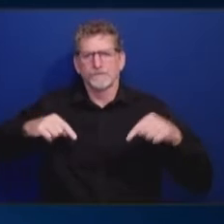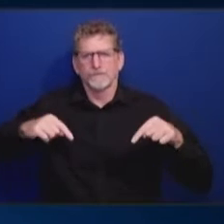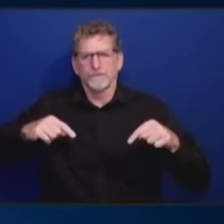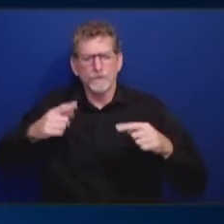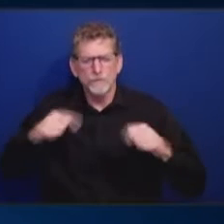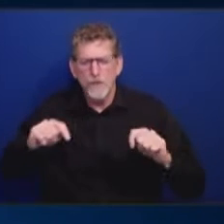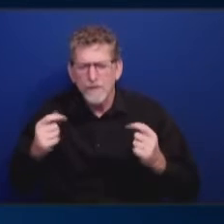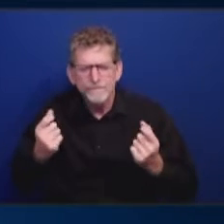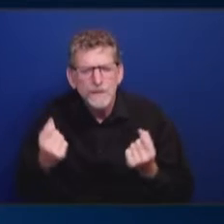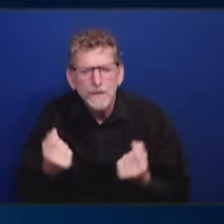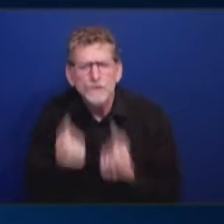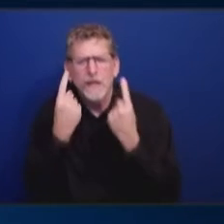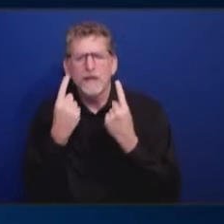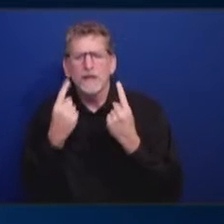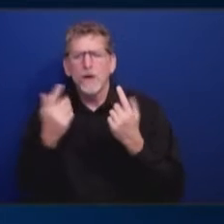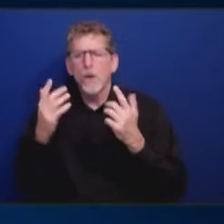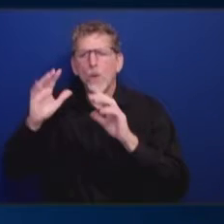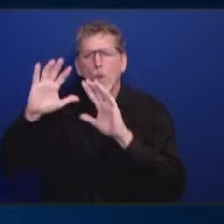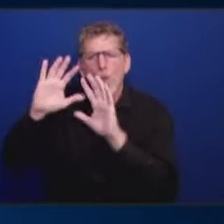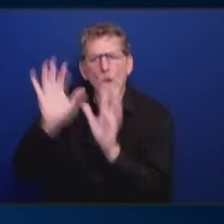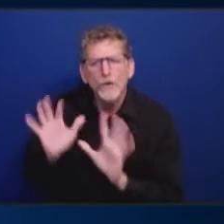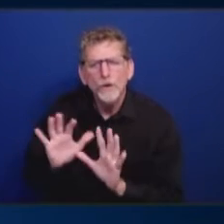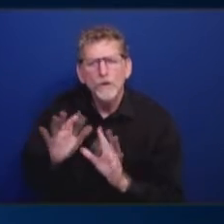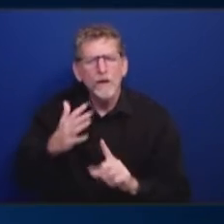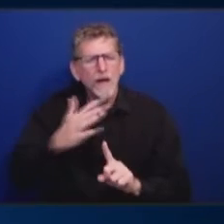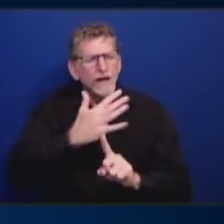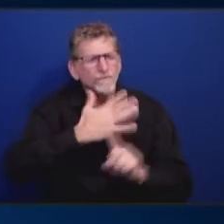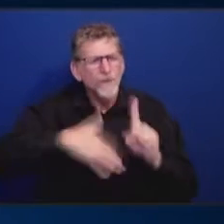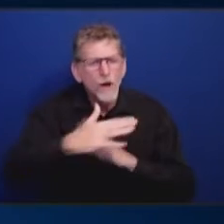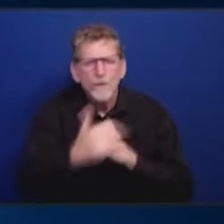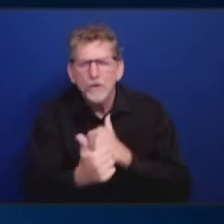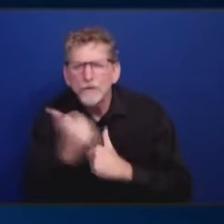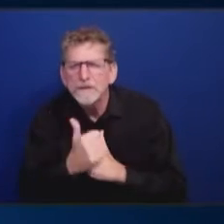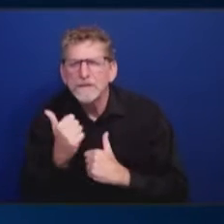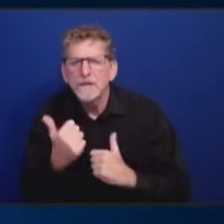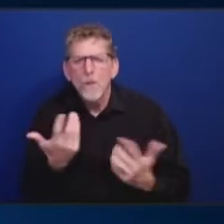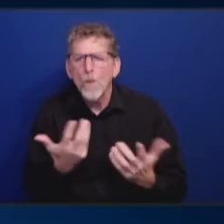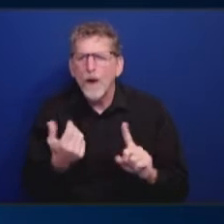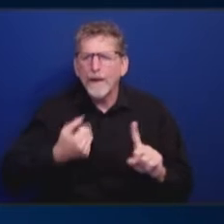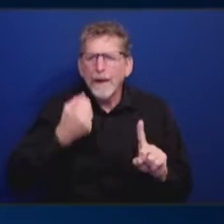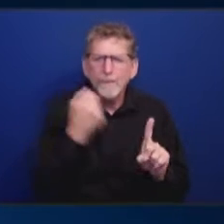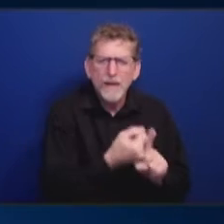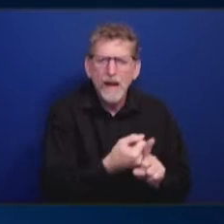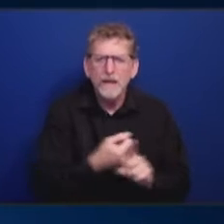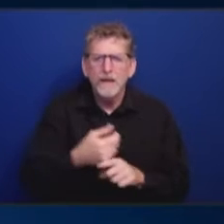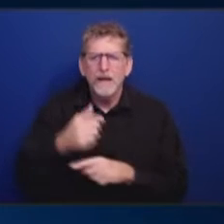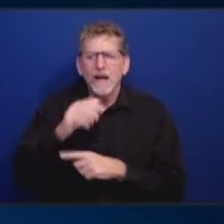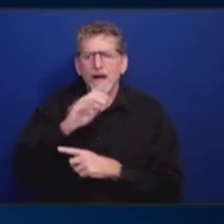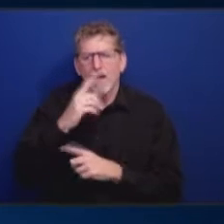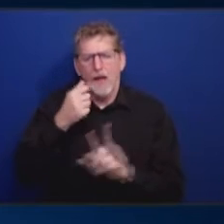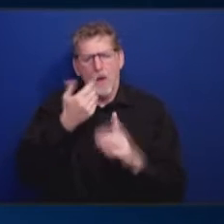risks that affect and impact AANHPI communities is critically important to the survival, and